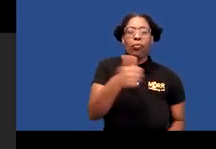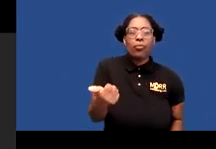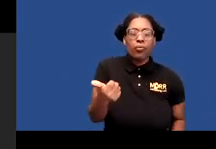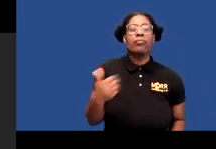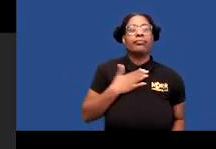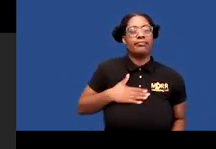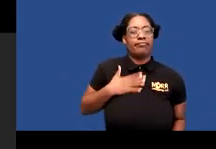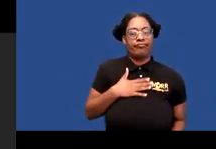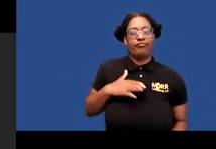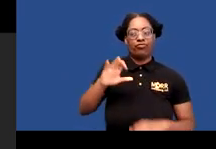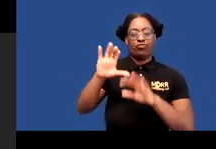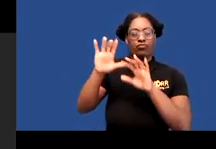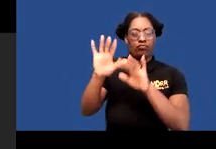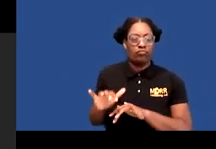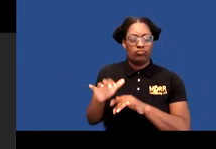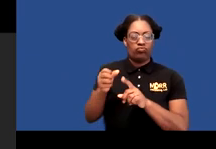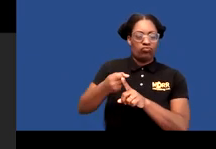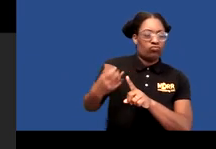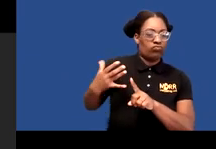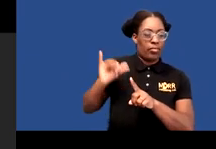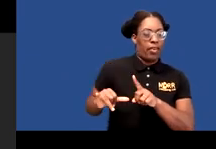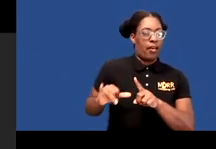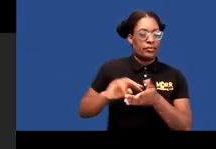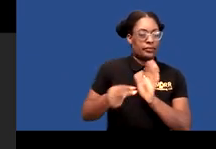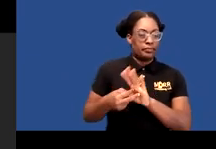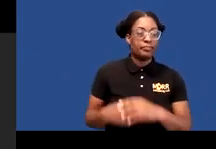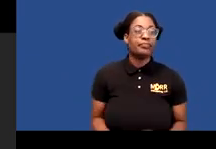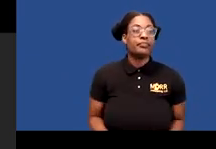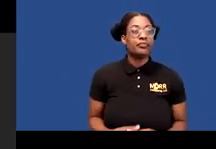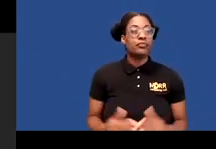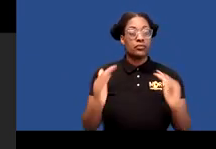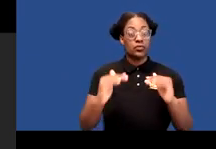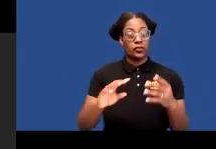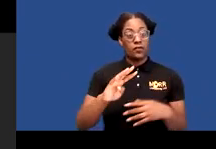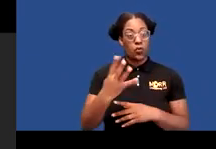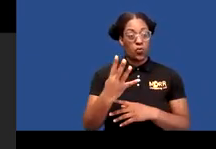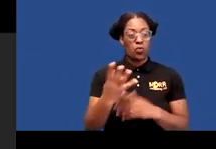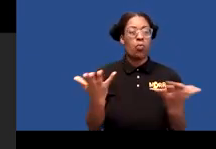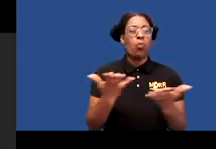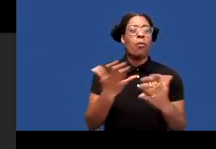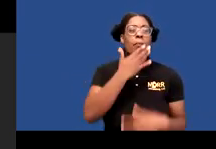4. What best describes your institutional context?